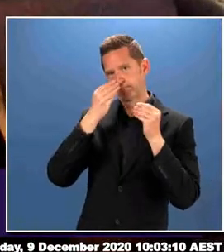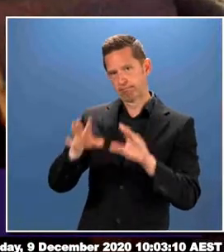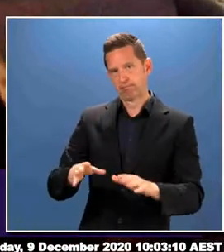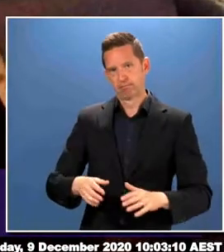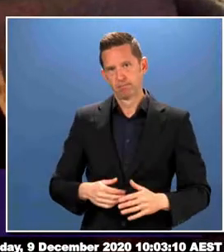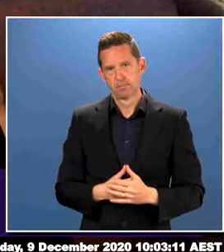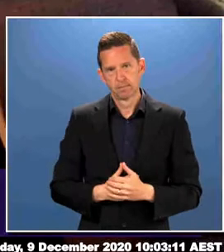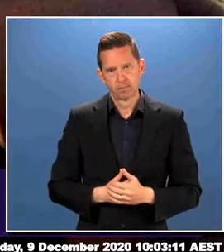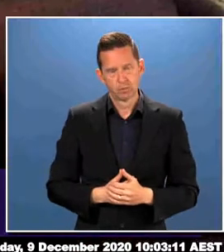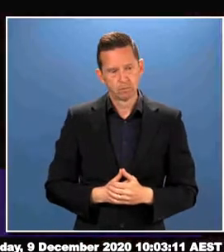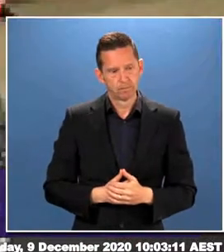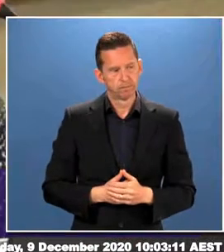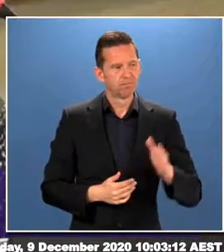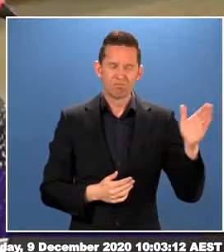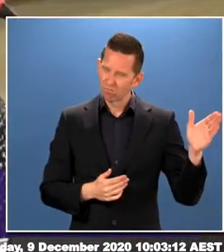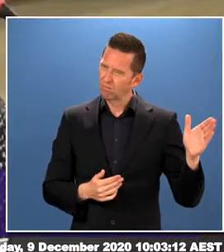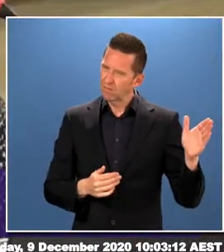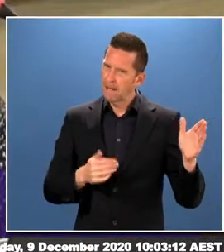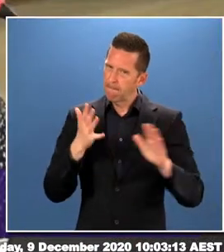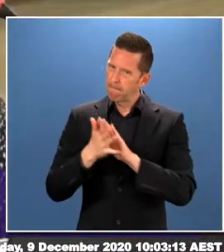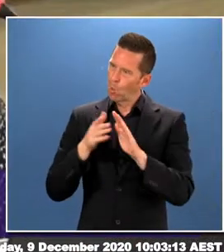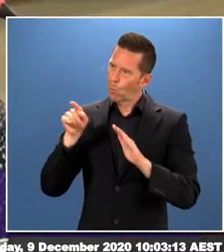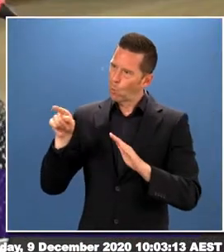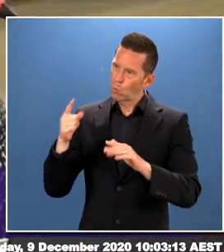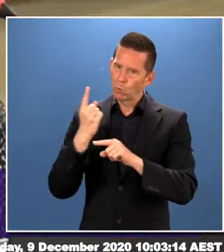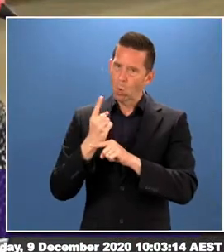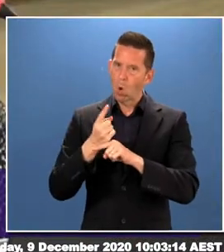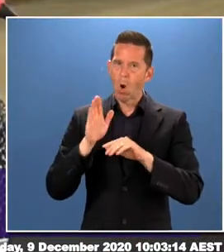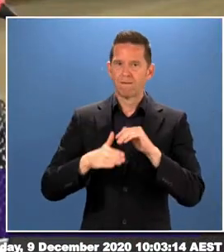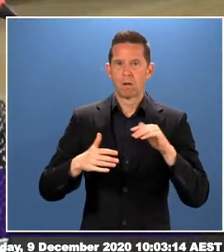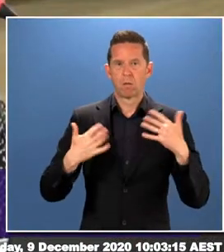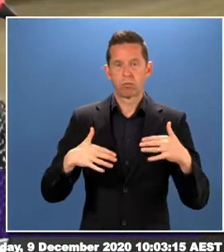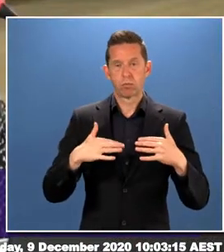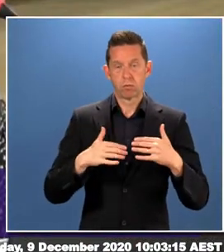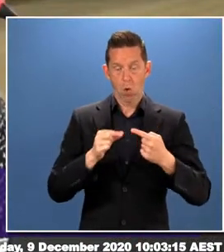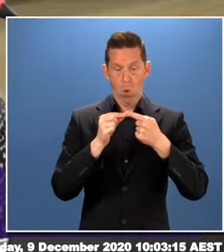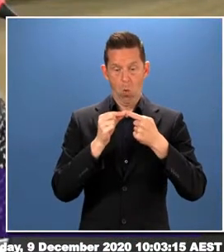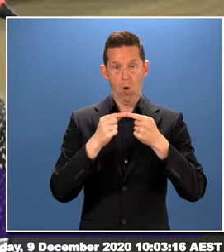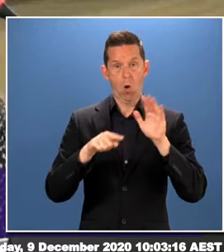Just to pick up on that point, it's the power and the impact of potentially only one negative experience, but that can have a